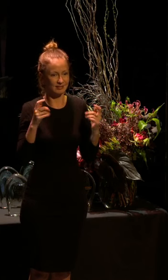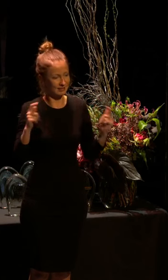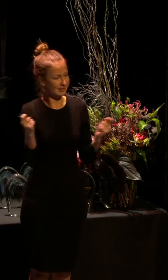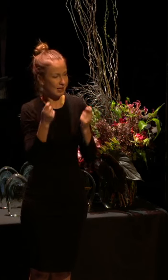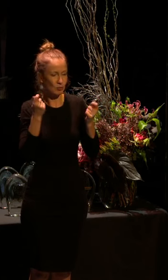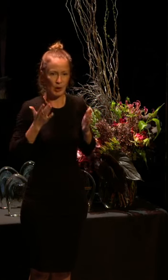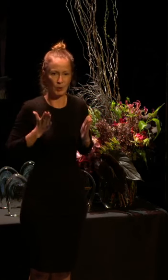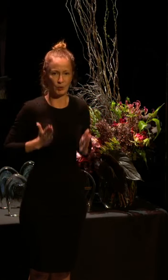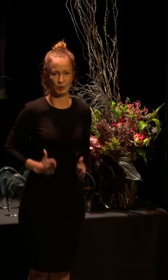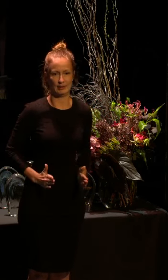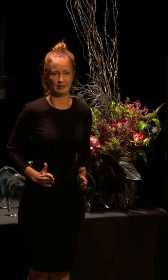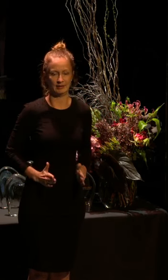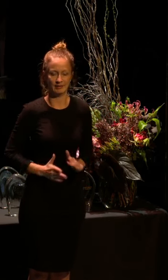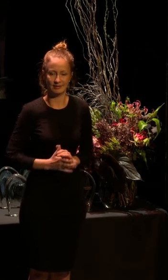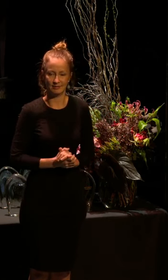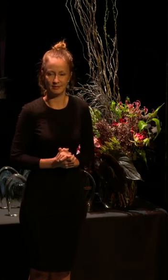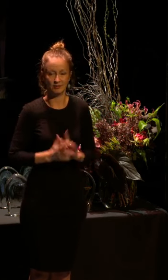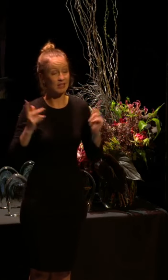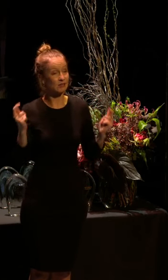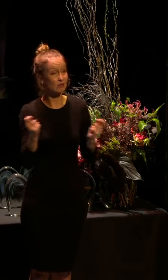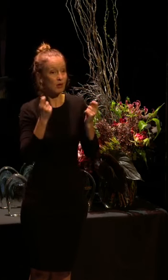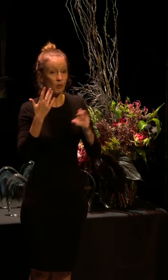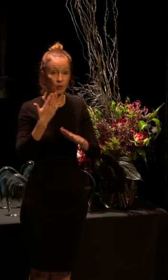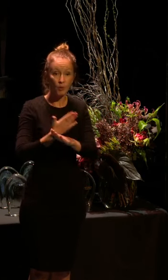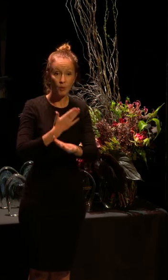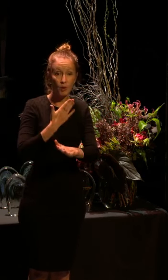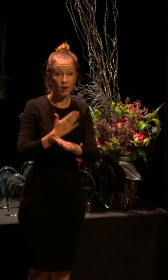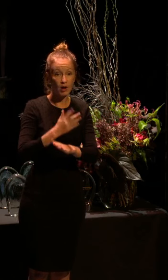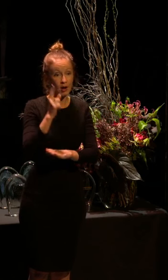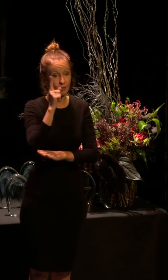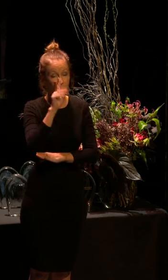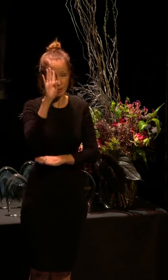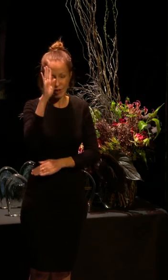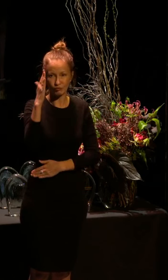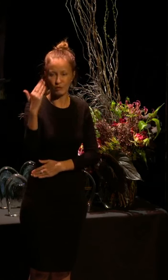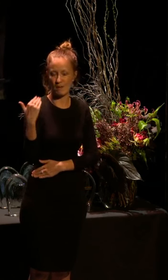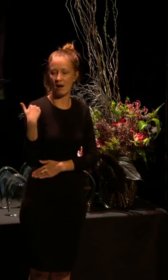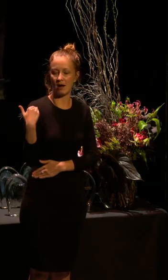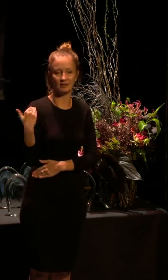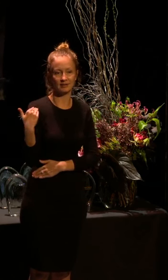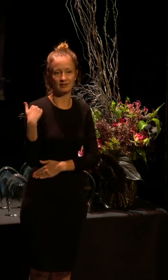By celebrating the work of those who remind us what it means.